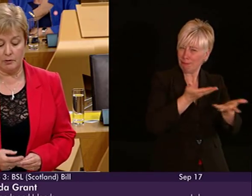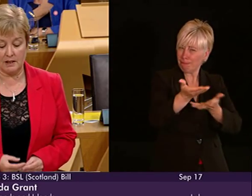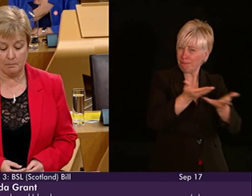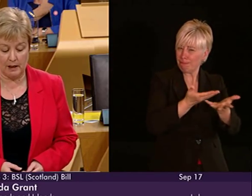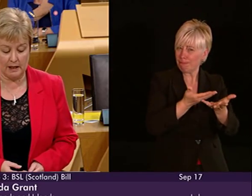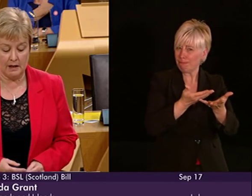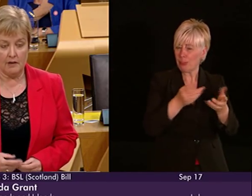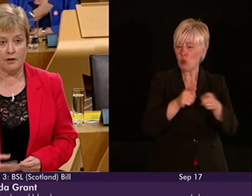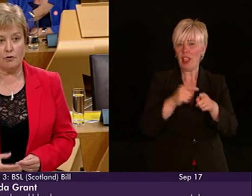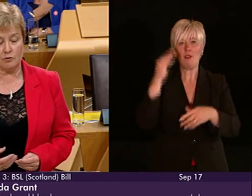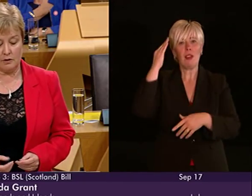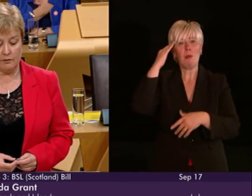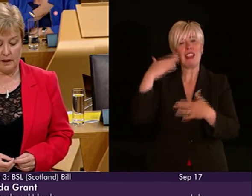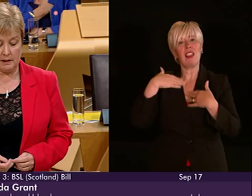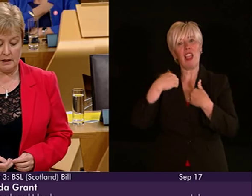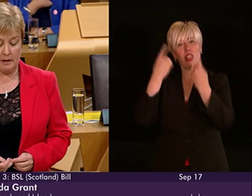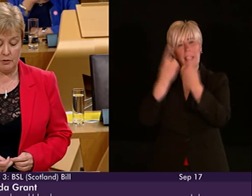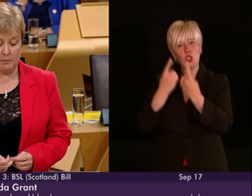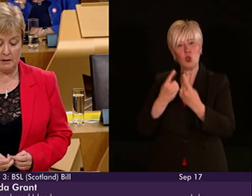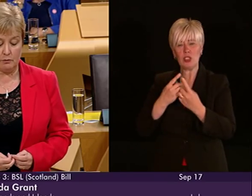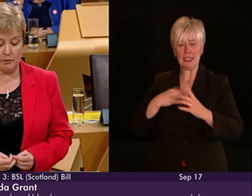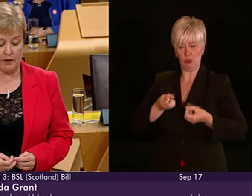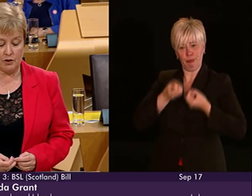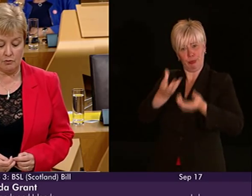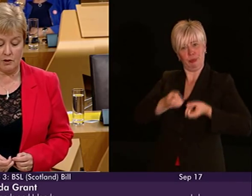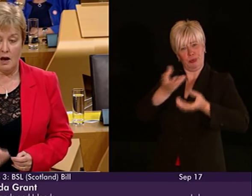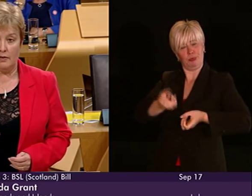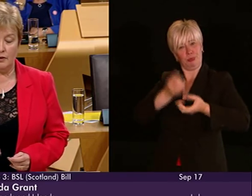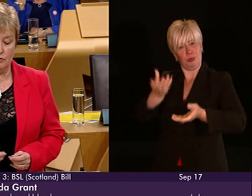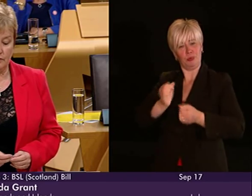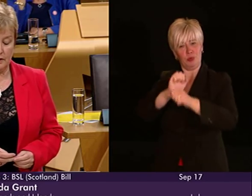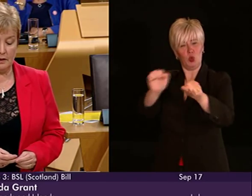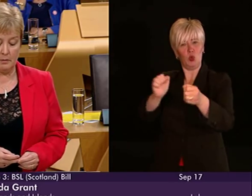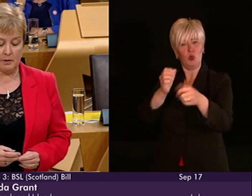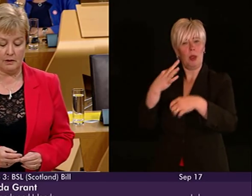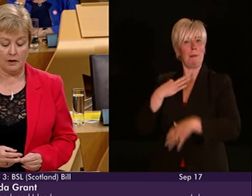able to explain their thoughts and feelings to medical professionals. The use of an interpreter